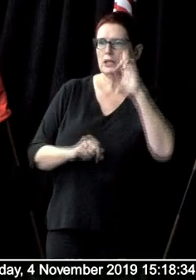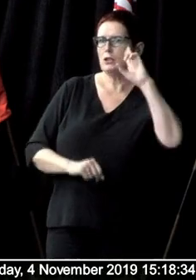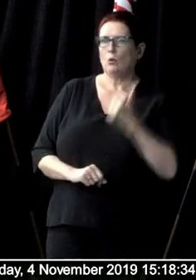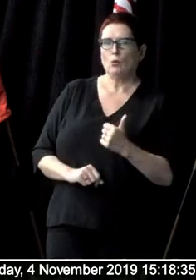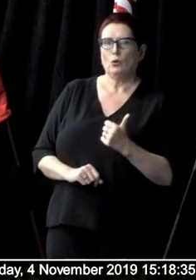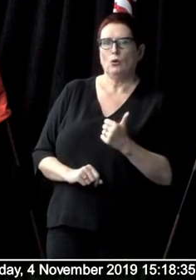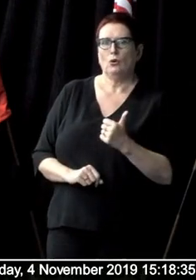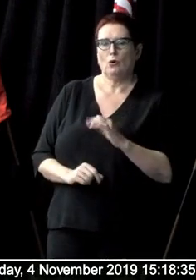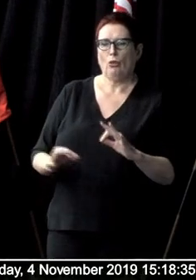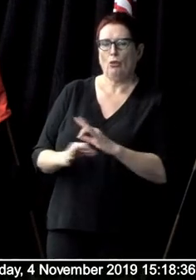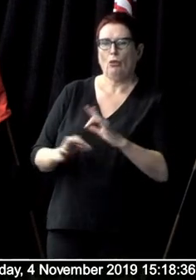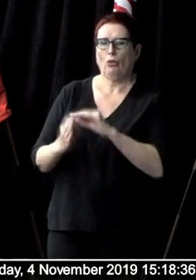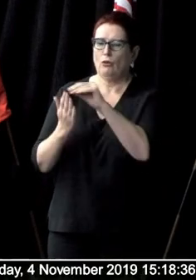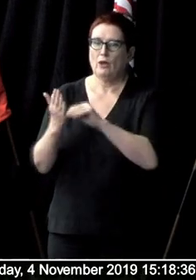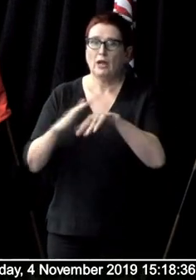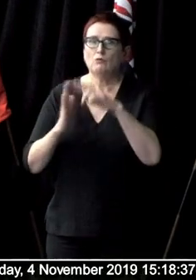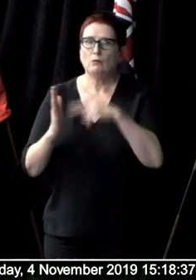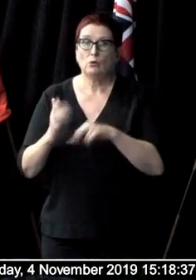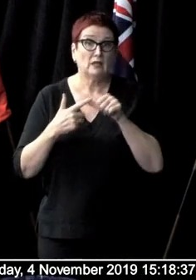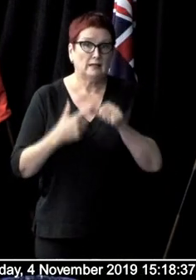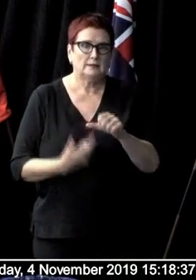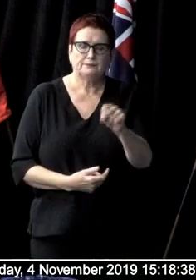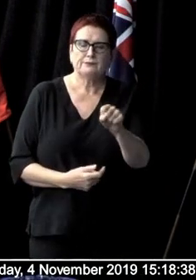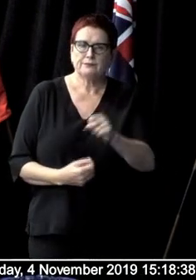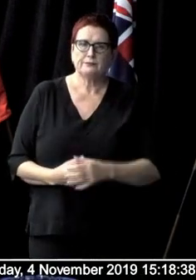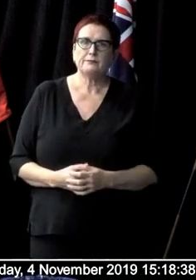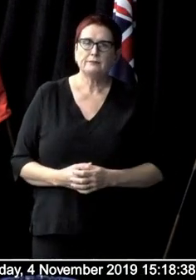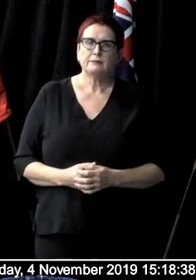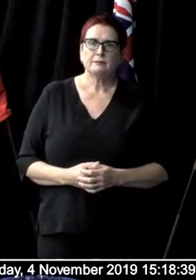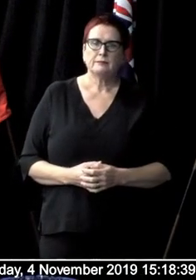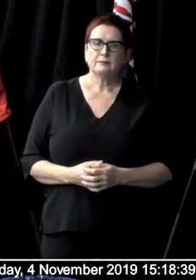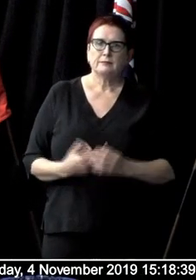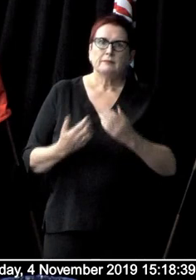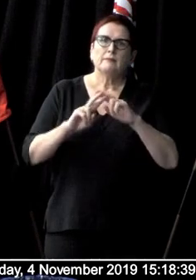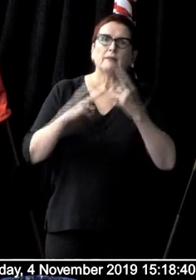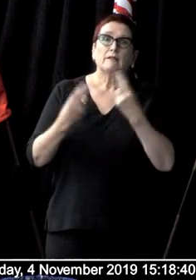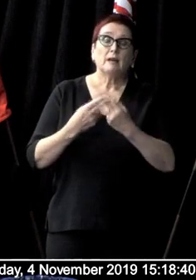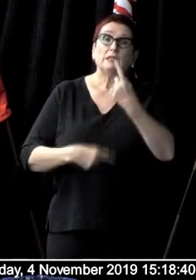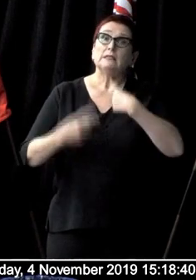So, so I guess I think families will often say that they’ve received the